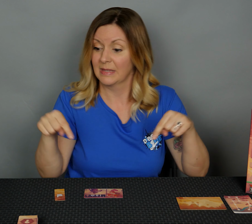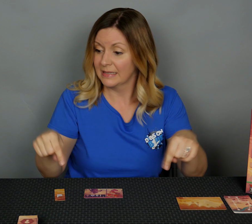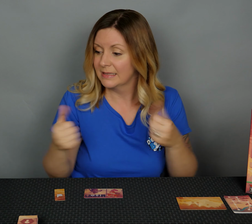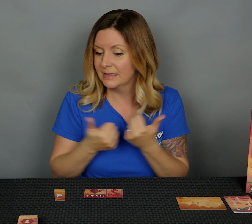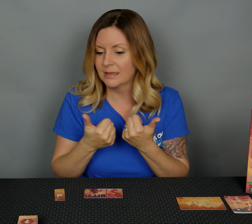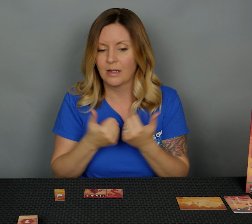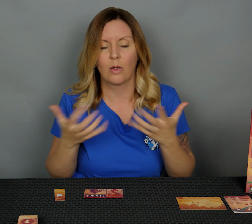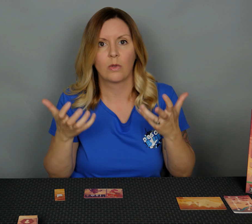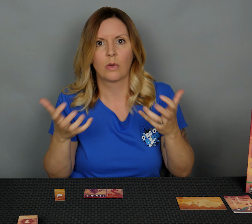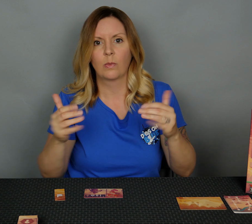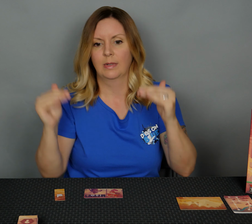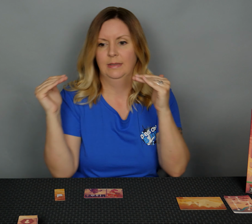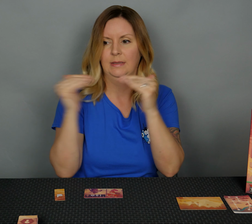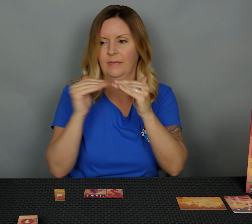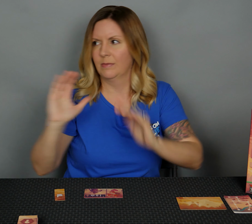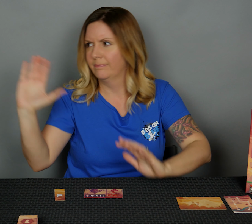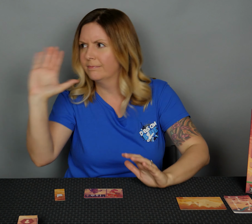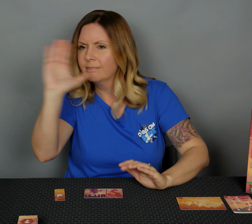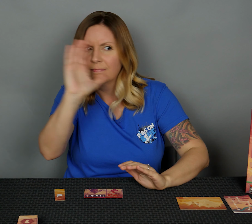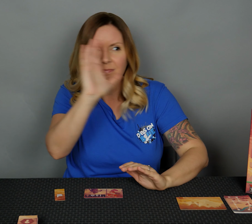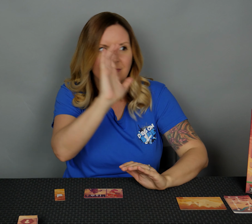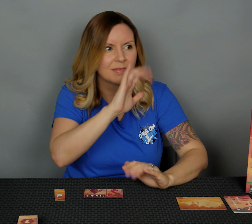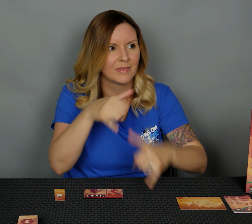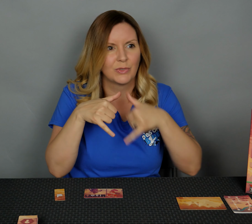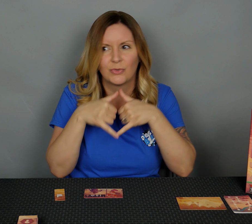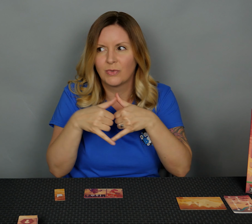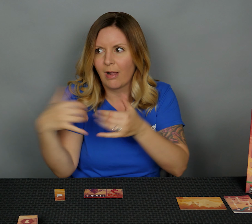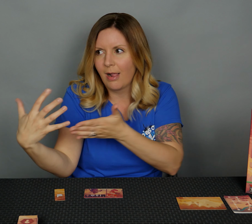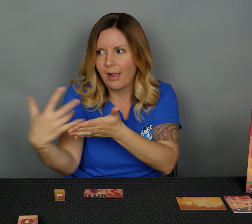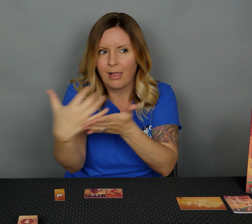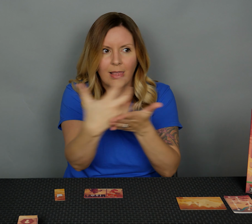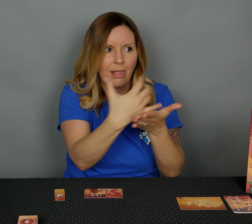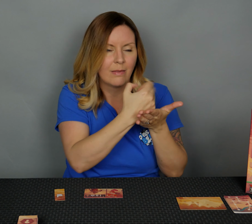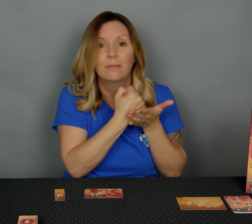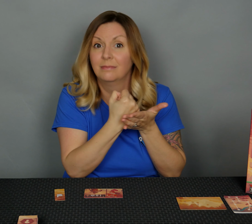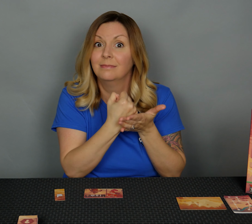In this game, you want to search levels in order to collect treasure, which are used